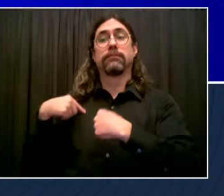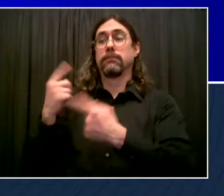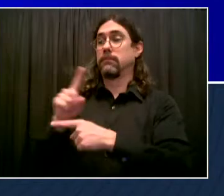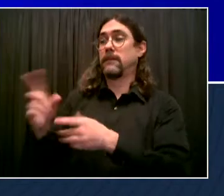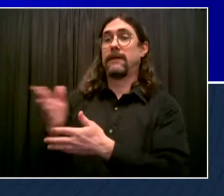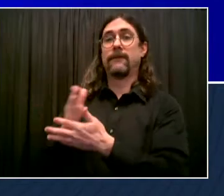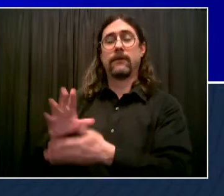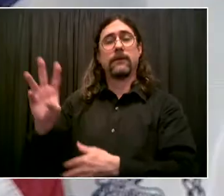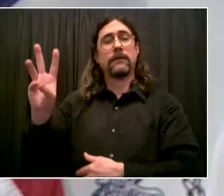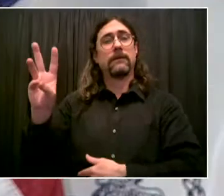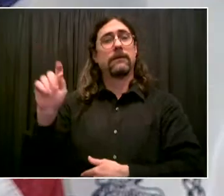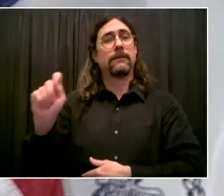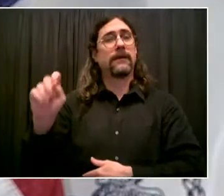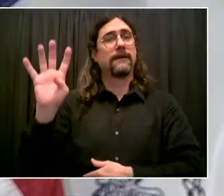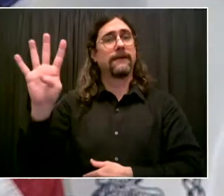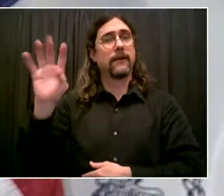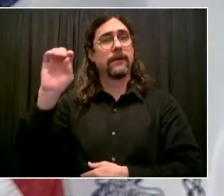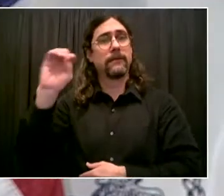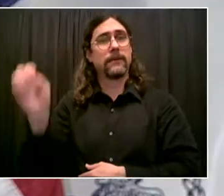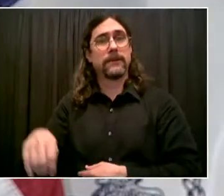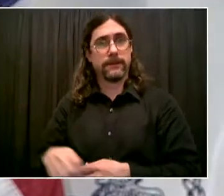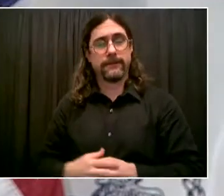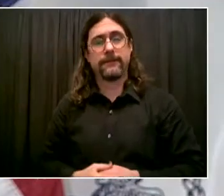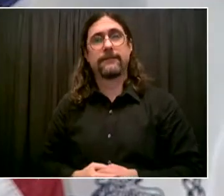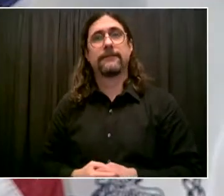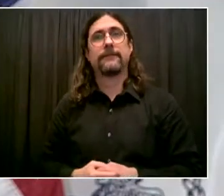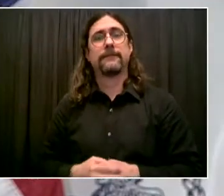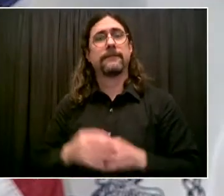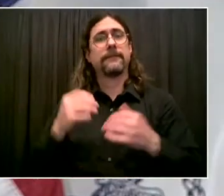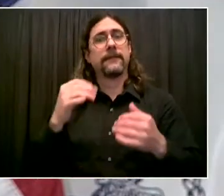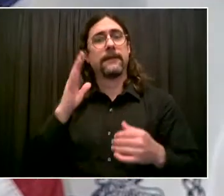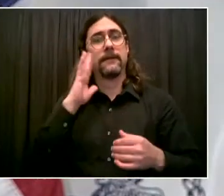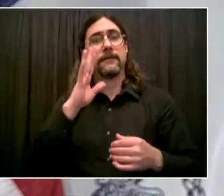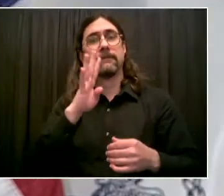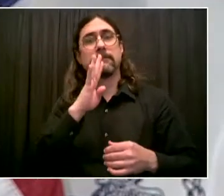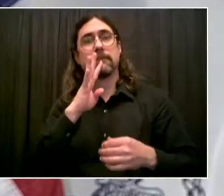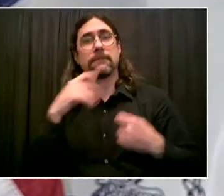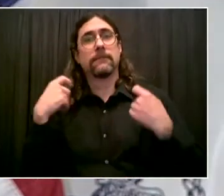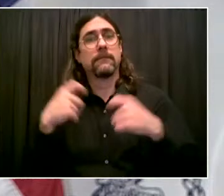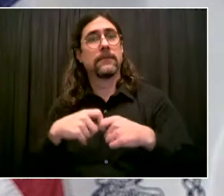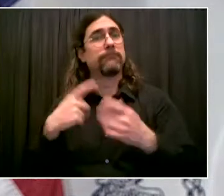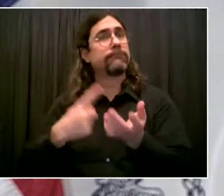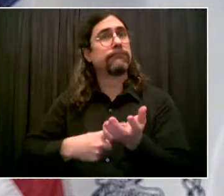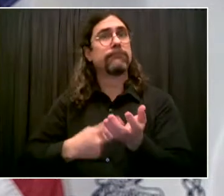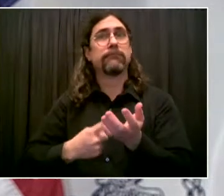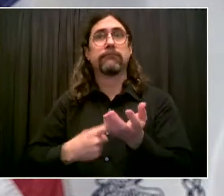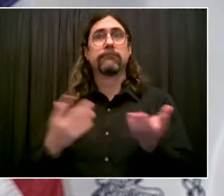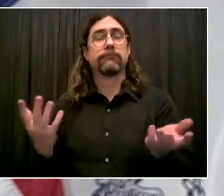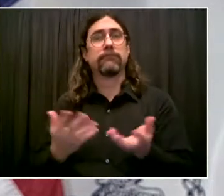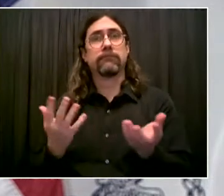CCYWITIDE POSITIVE , SEVEN-DAY ROLLING AVERAGE,